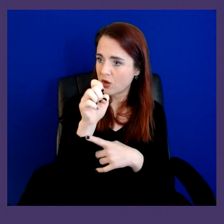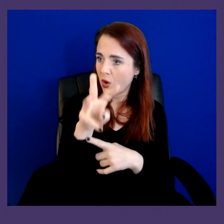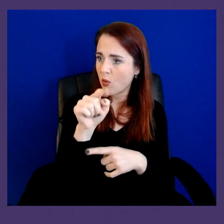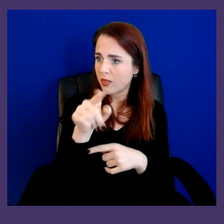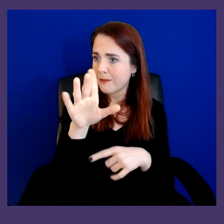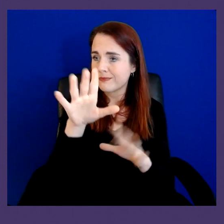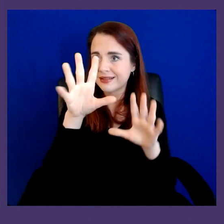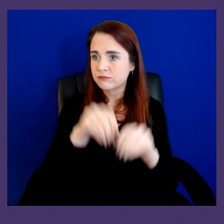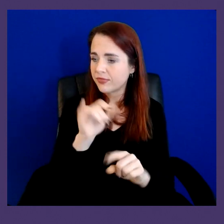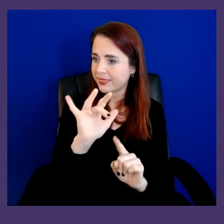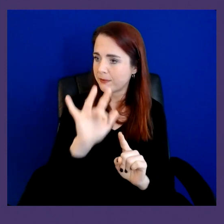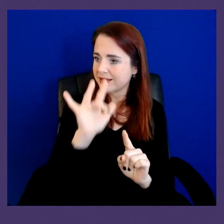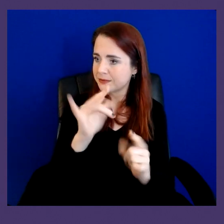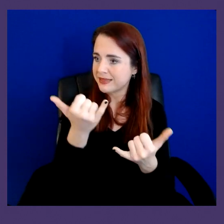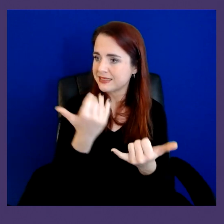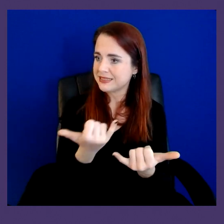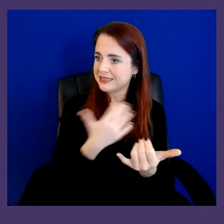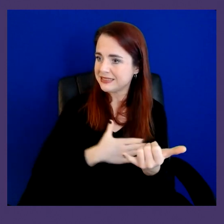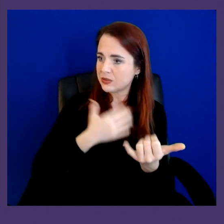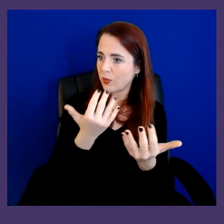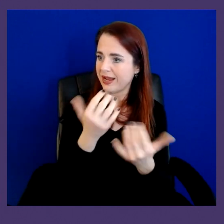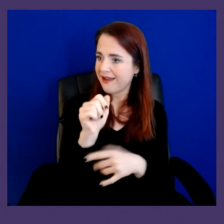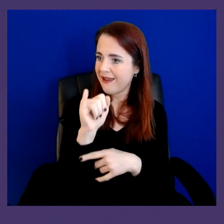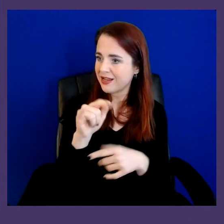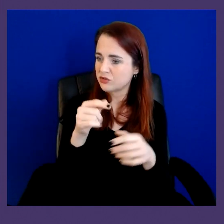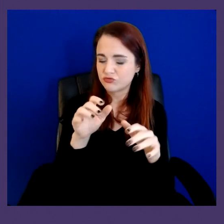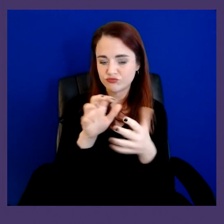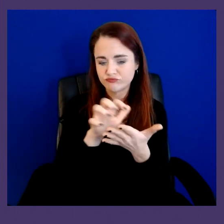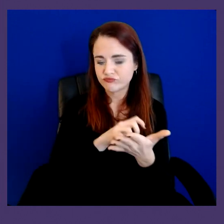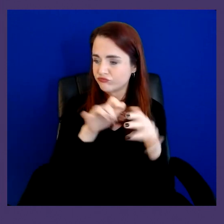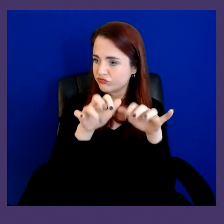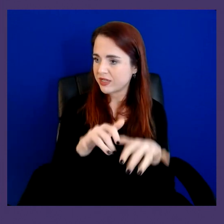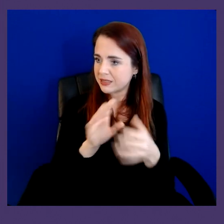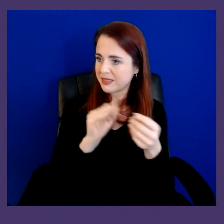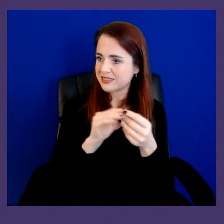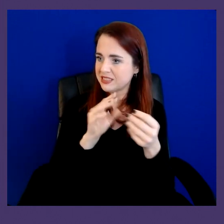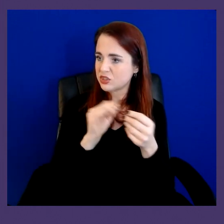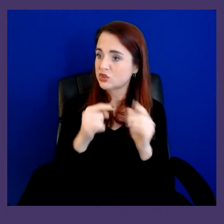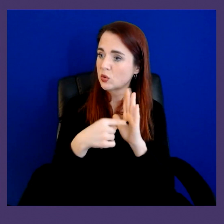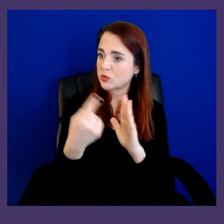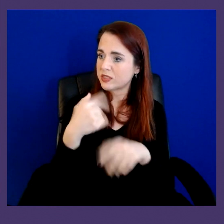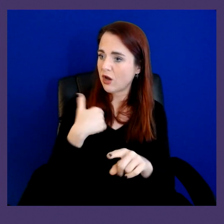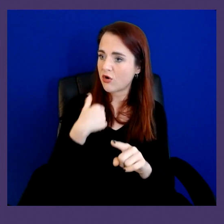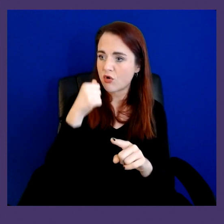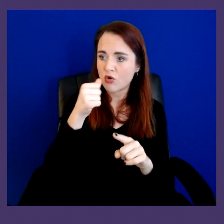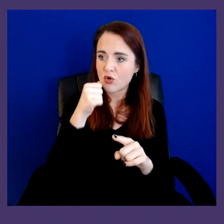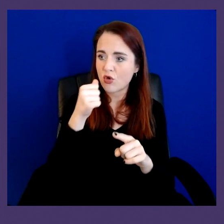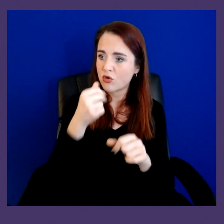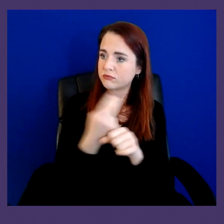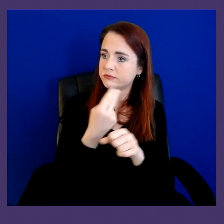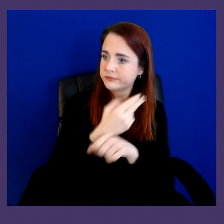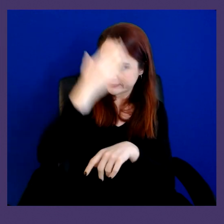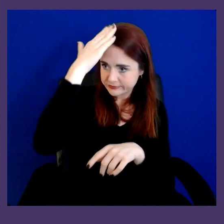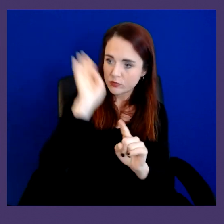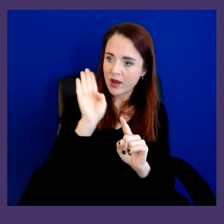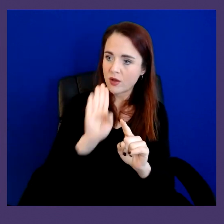Please wait, Be My AI is writing a message. Be My AI: The picture shows a young girl wearing a brown hat and a striped green and blue sweater. She is standing at a calendar with